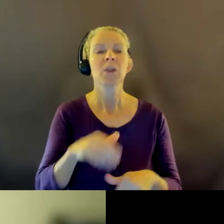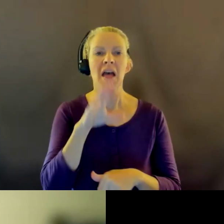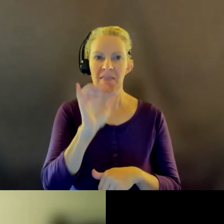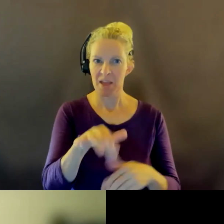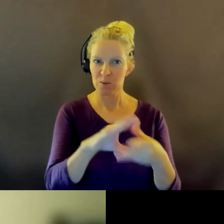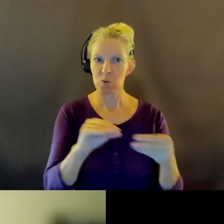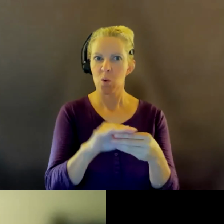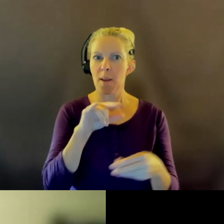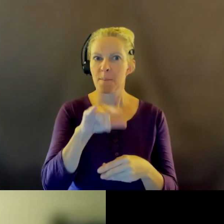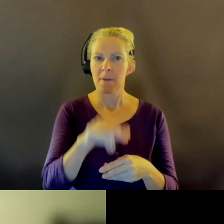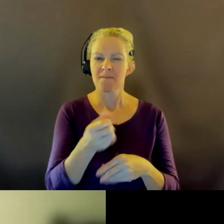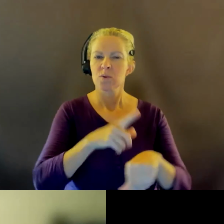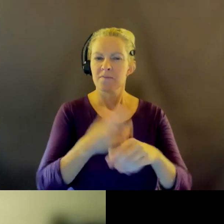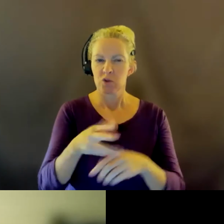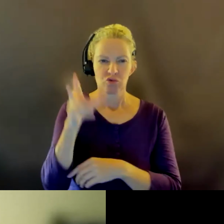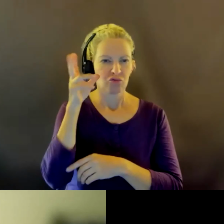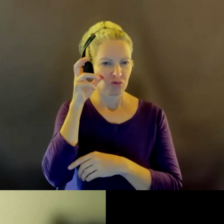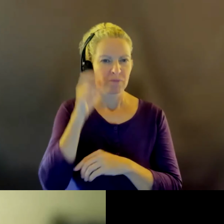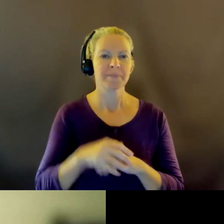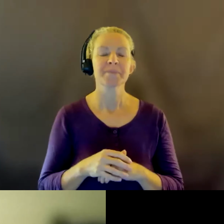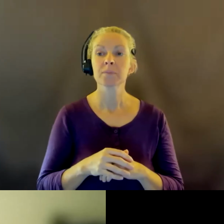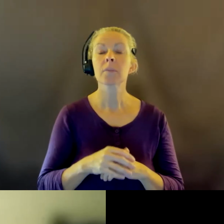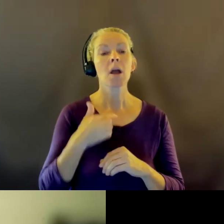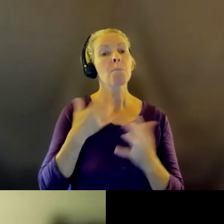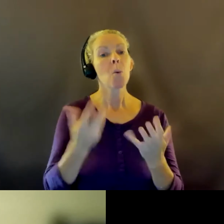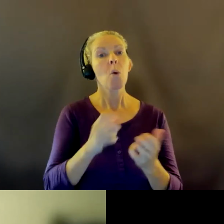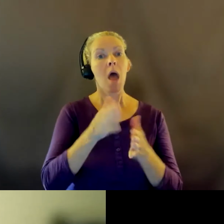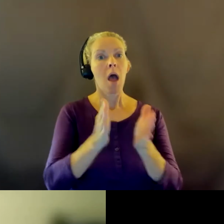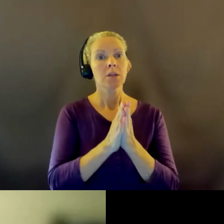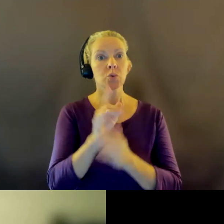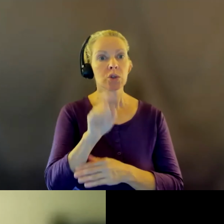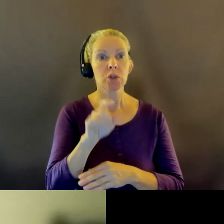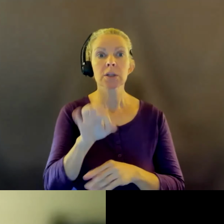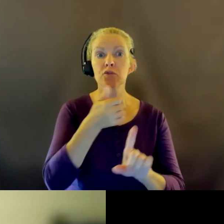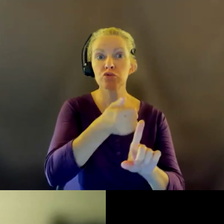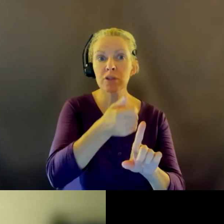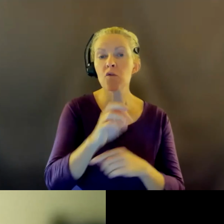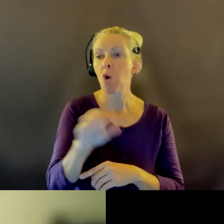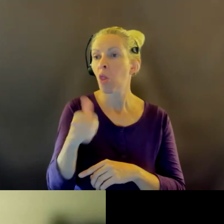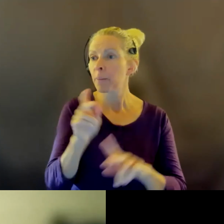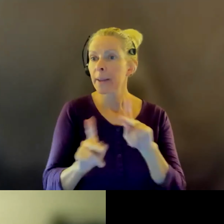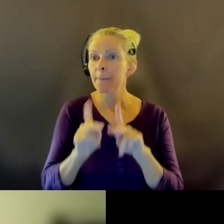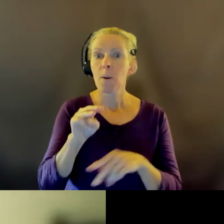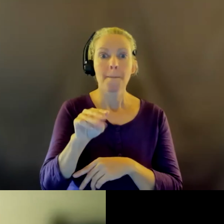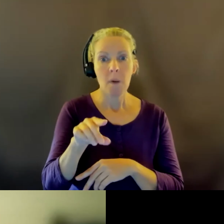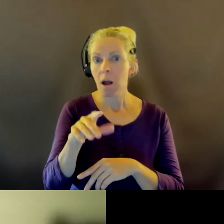Monica asked if you or others have insight into this, feel free to drop that into the chat.